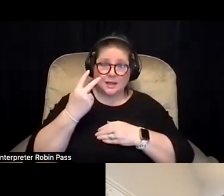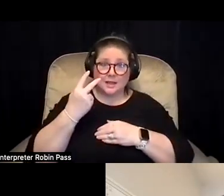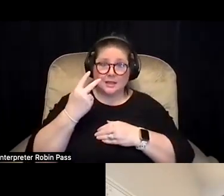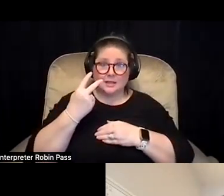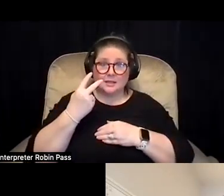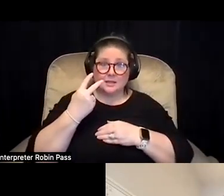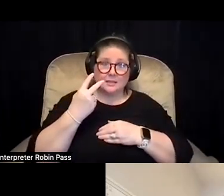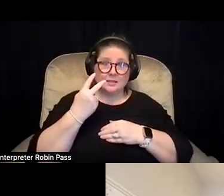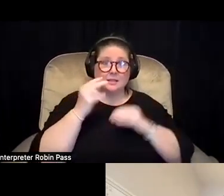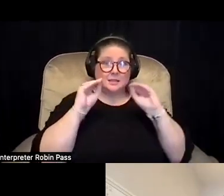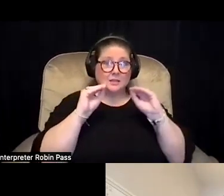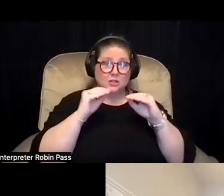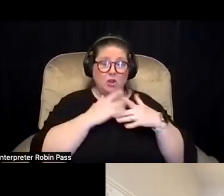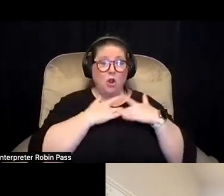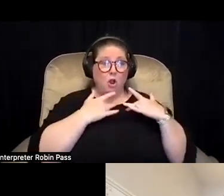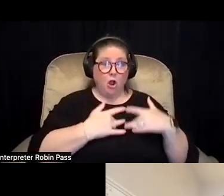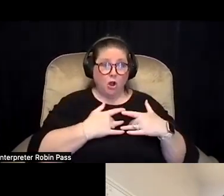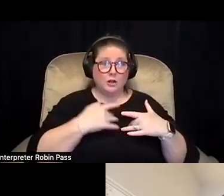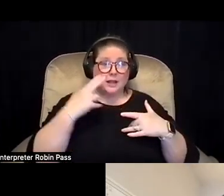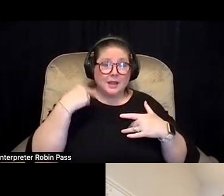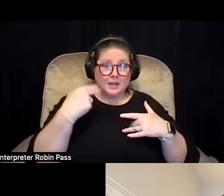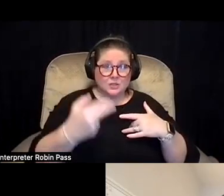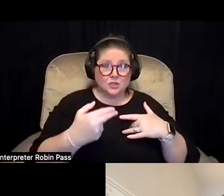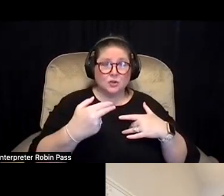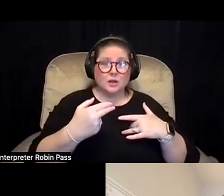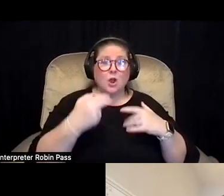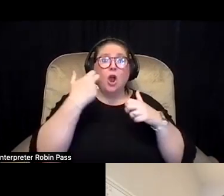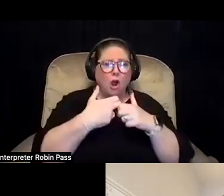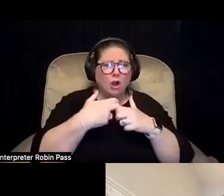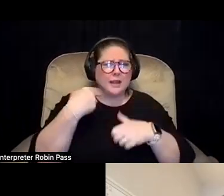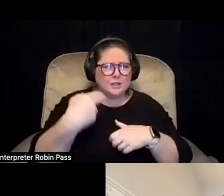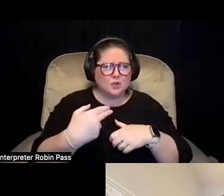heart history uh professional learning cohort so if you didn't get a chance to apply this time